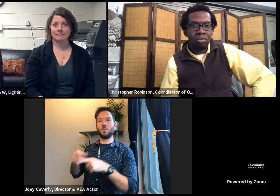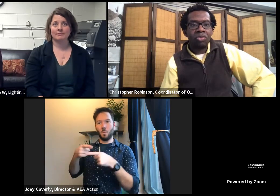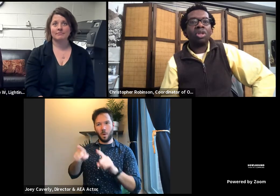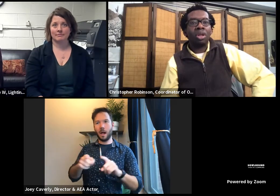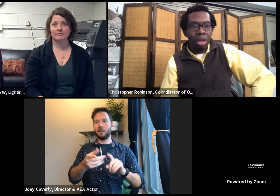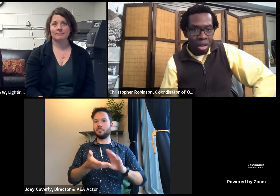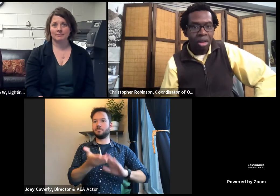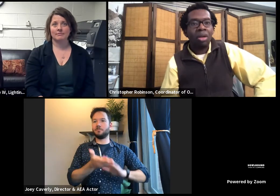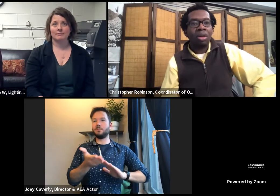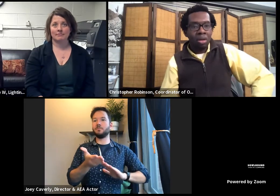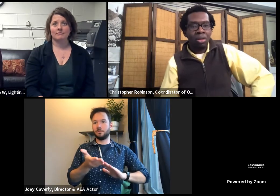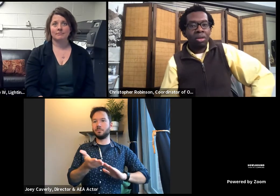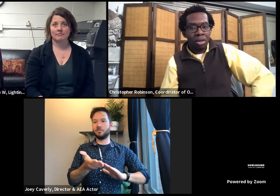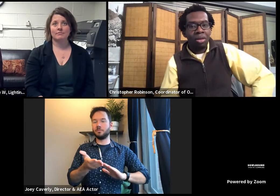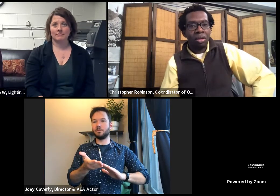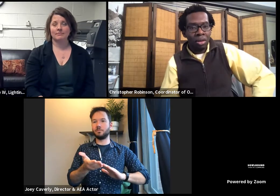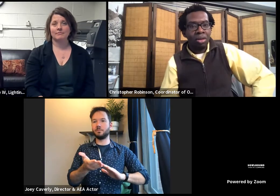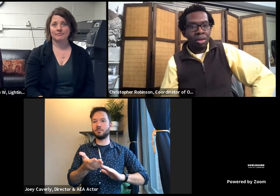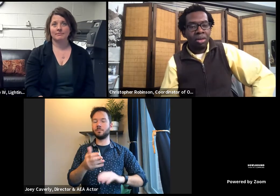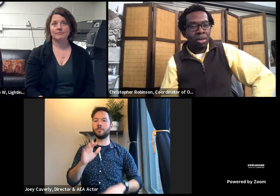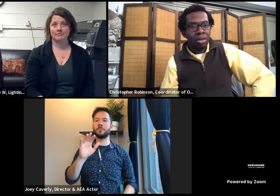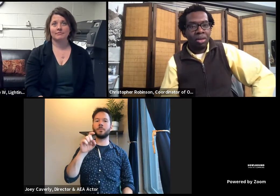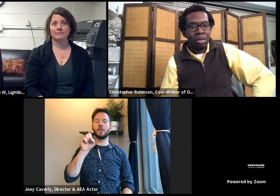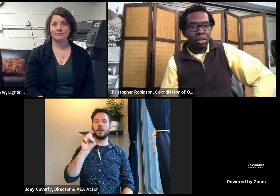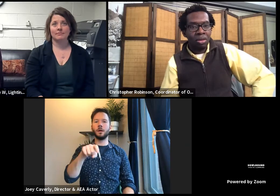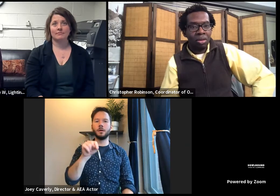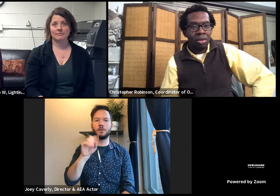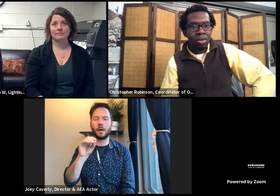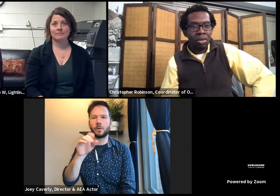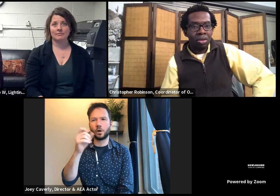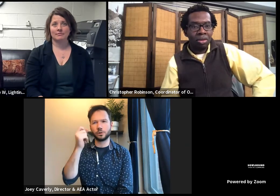with a live chat box happening while she is running fellow spot.